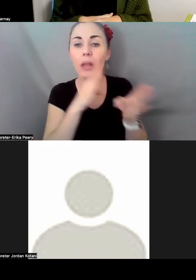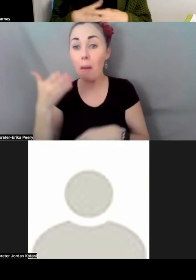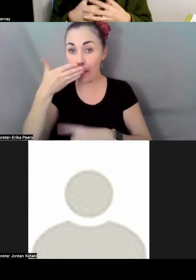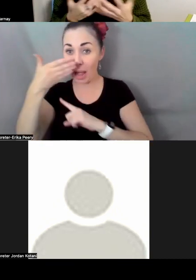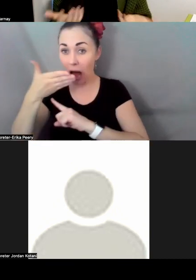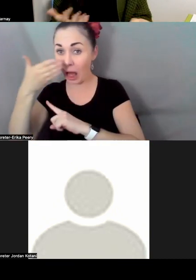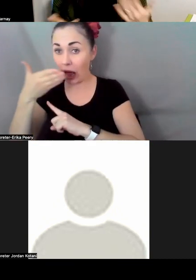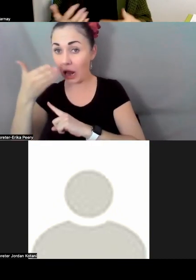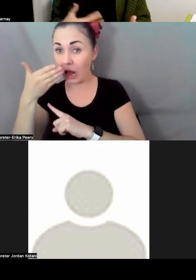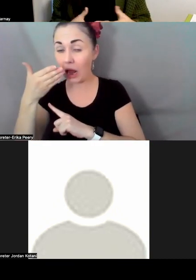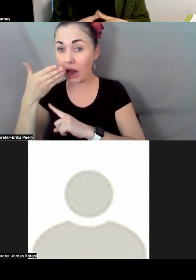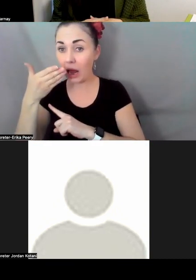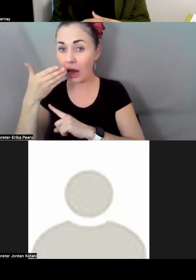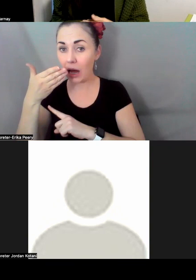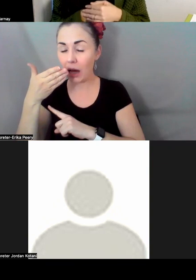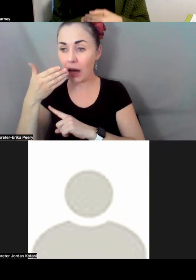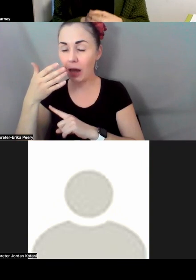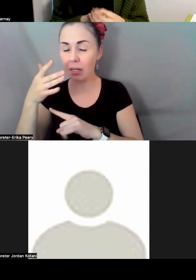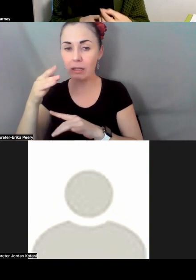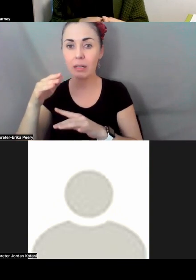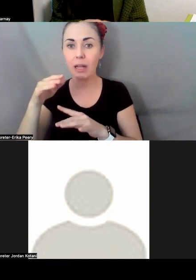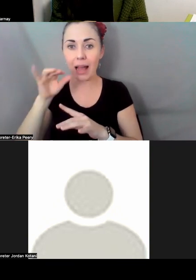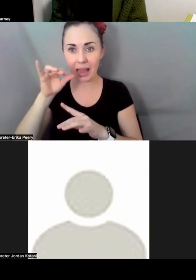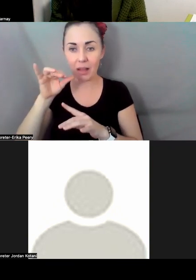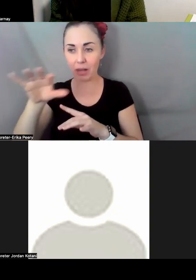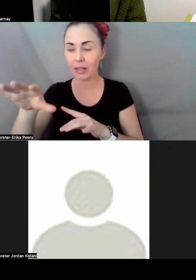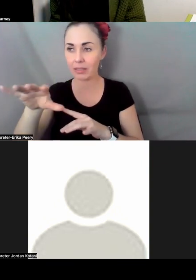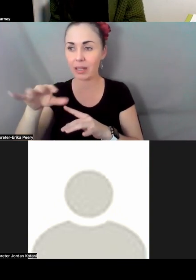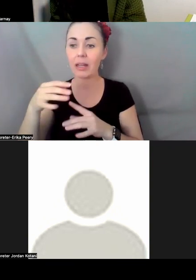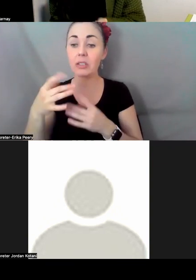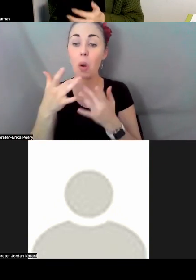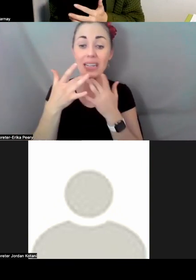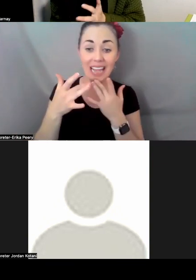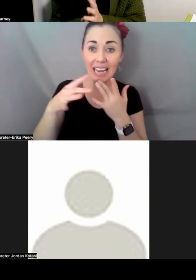is system that provides with information about those different tastes. Everyone has